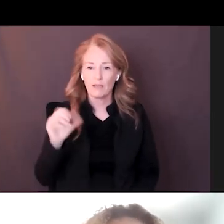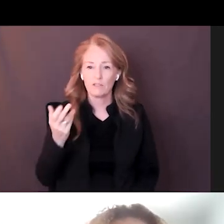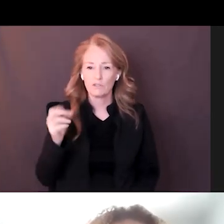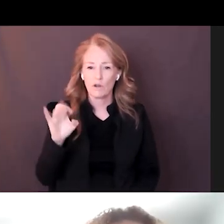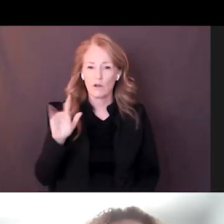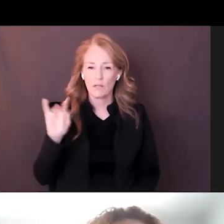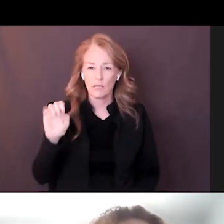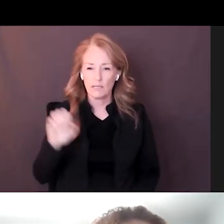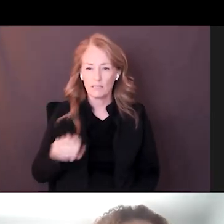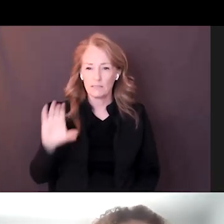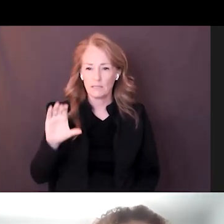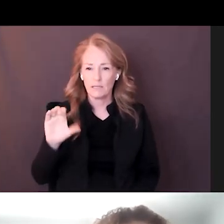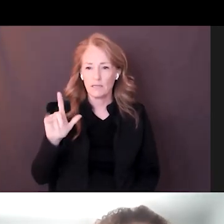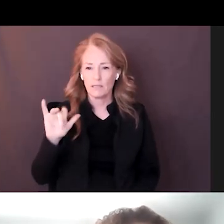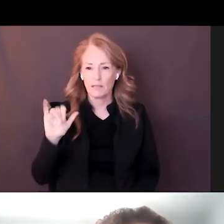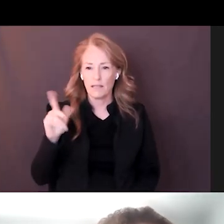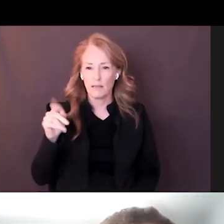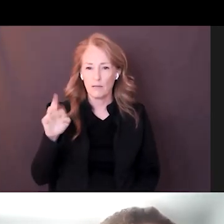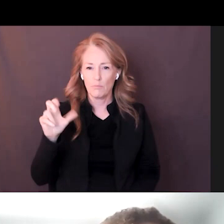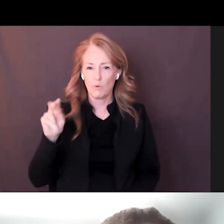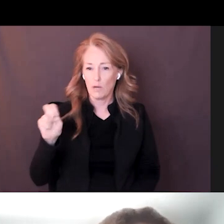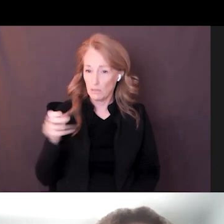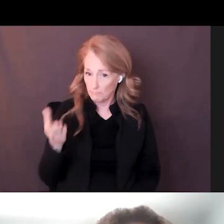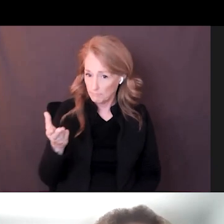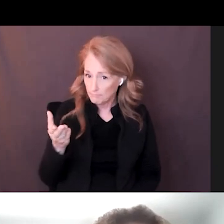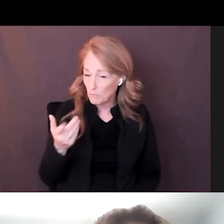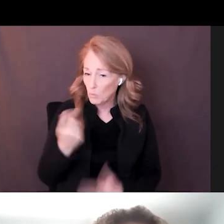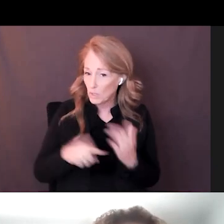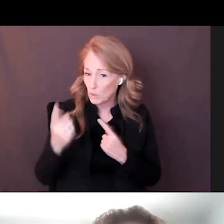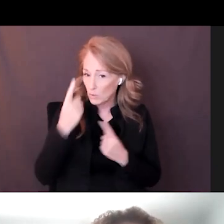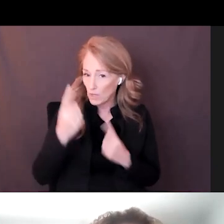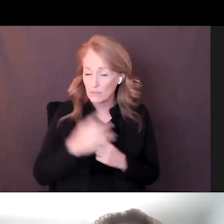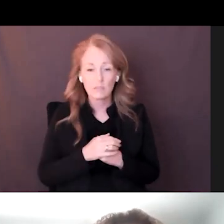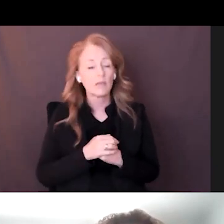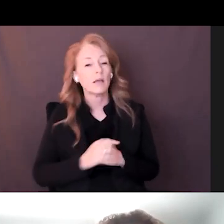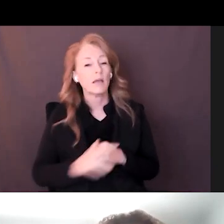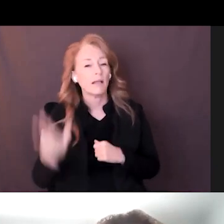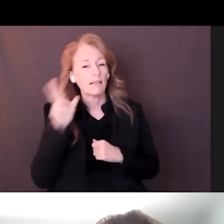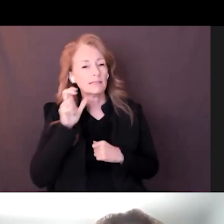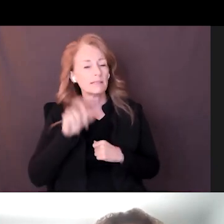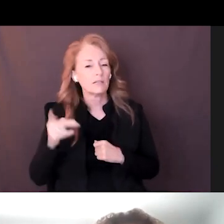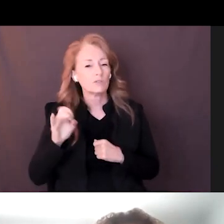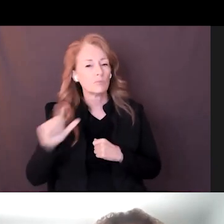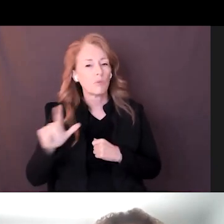PLEASE SHARE YOUR THOUGHTS.